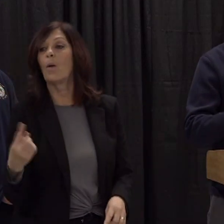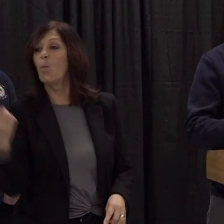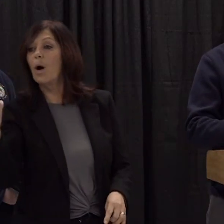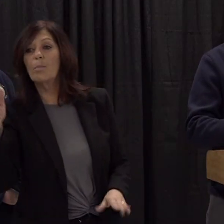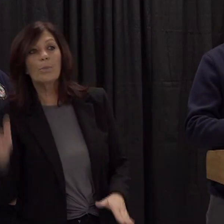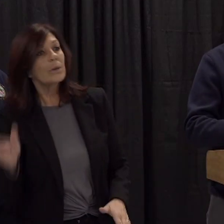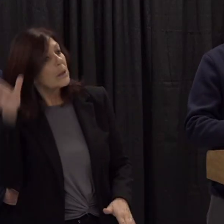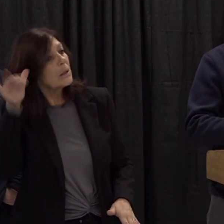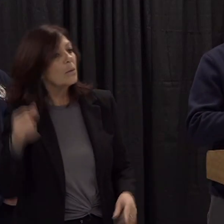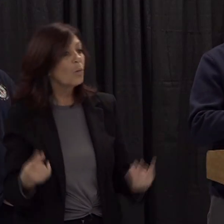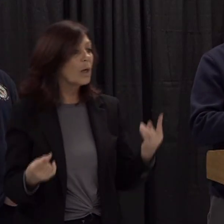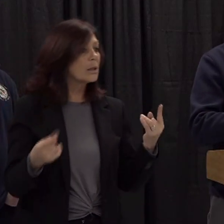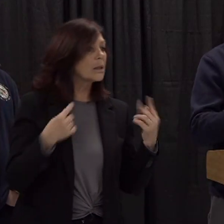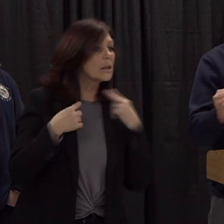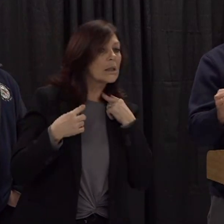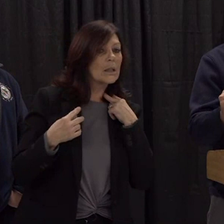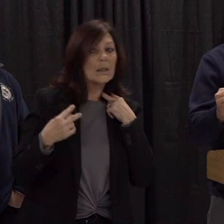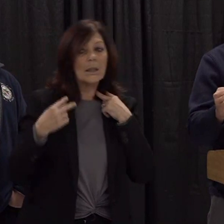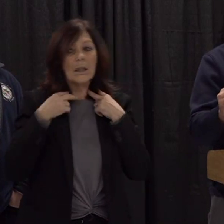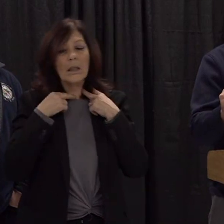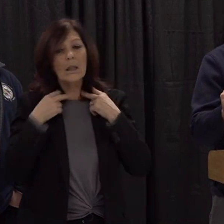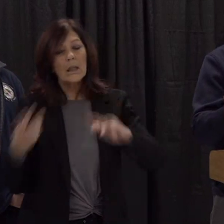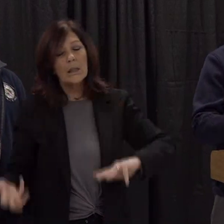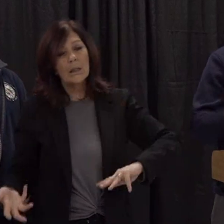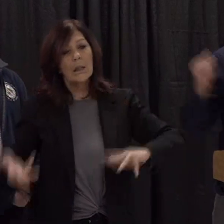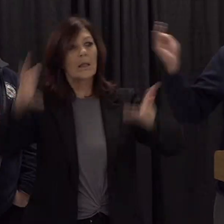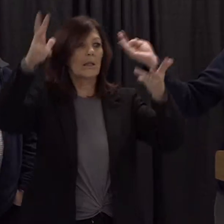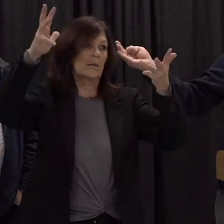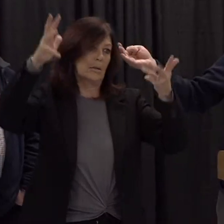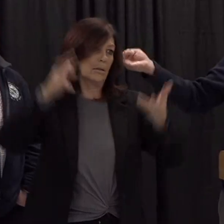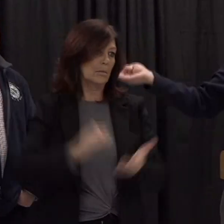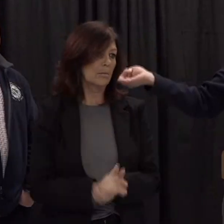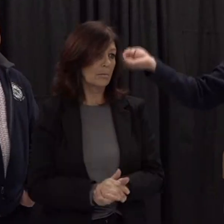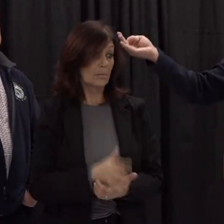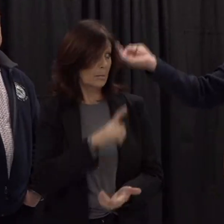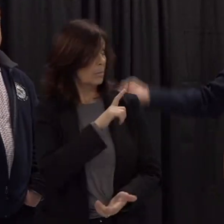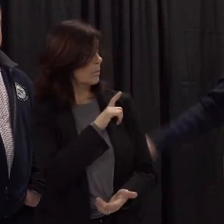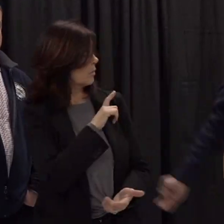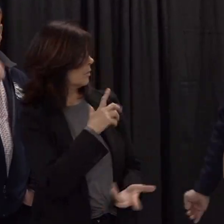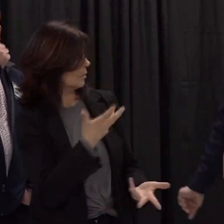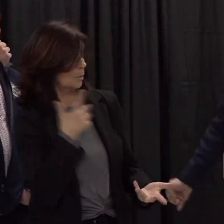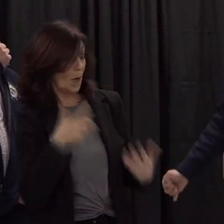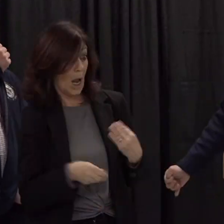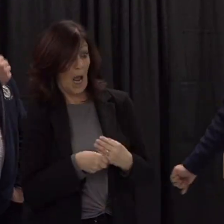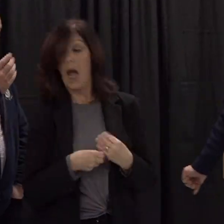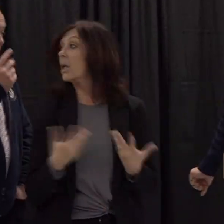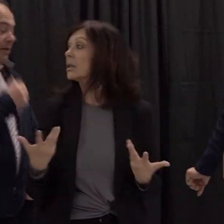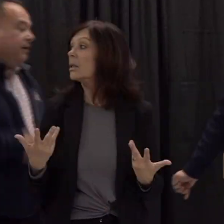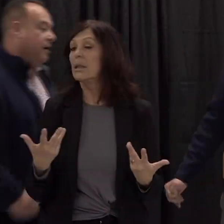to get stuck and then it can throw everything else off. Does the sheriff or Commissioner want to say anything?